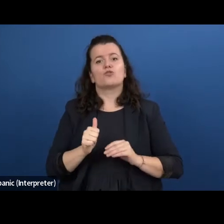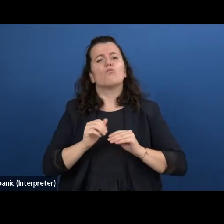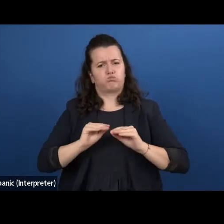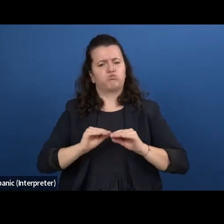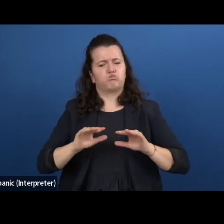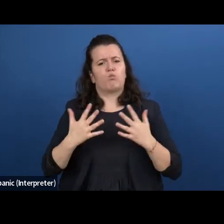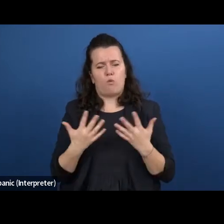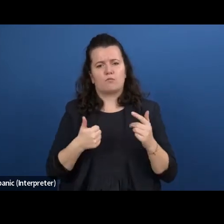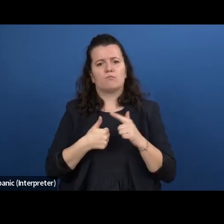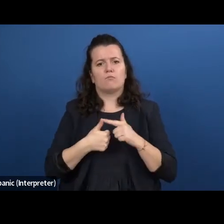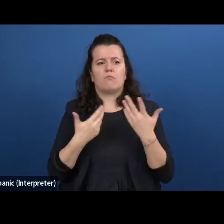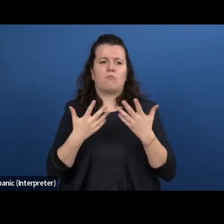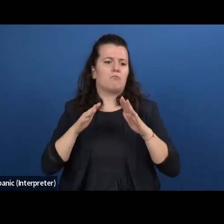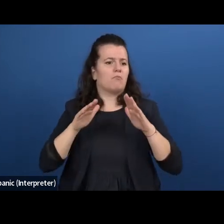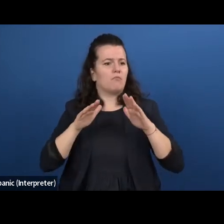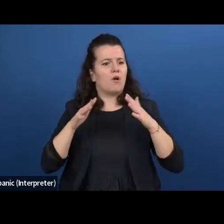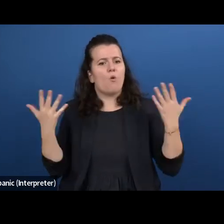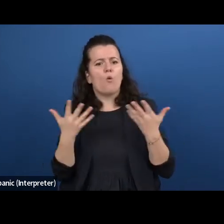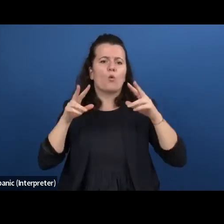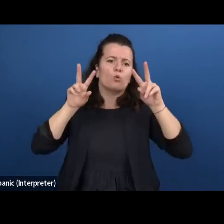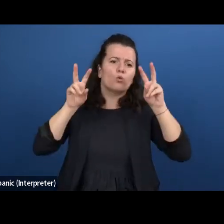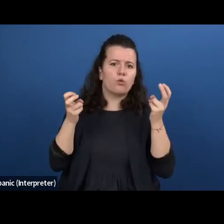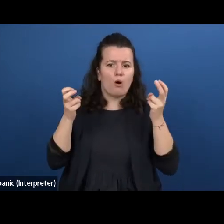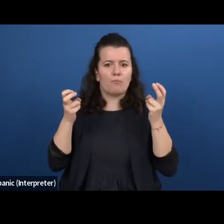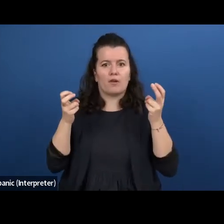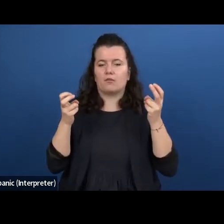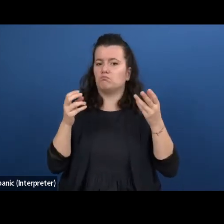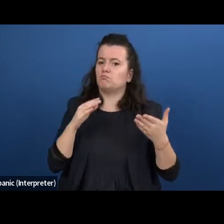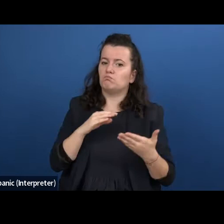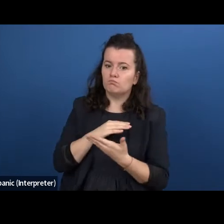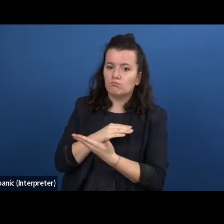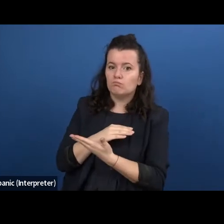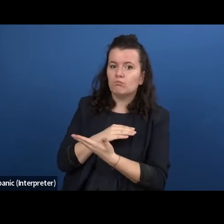Trafficking and sexual exploitation of women and girls with disabilities